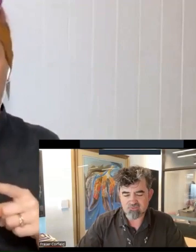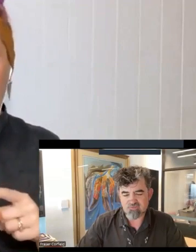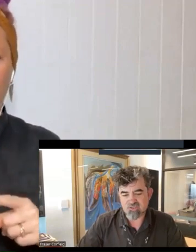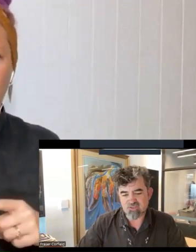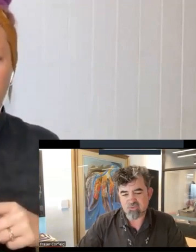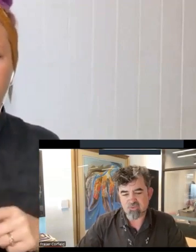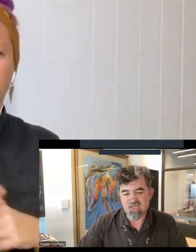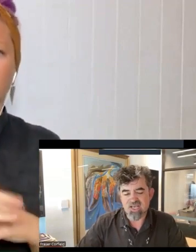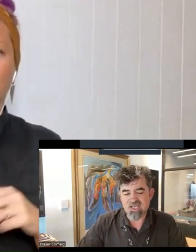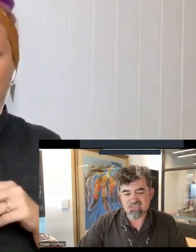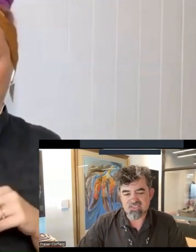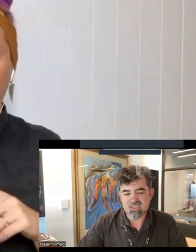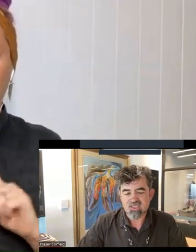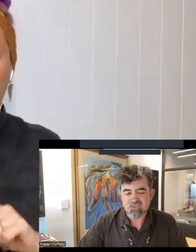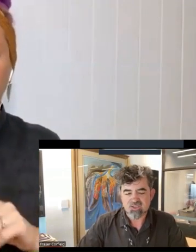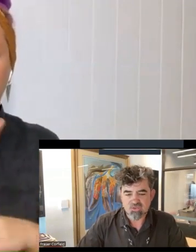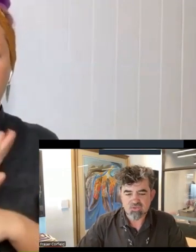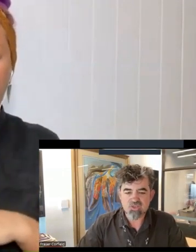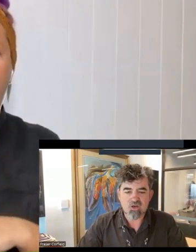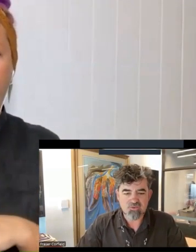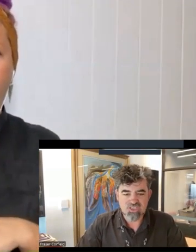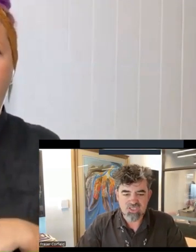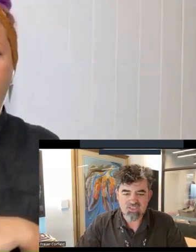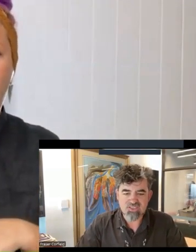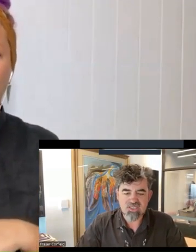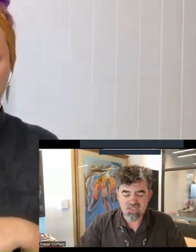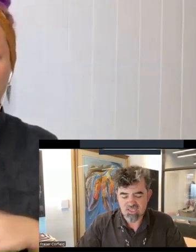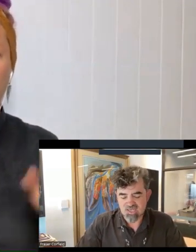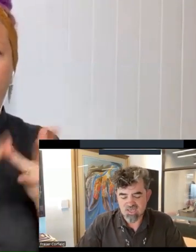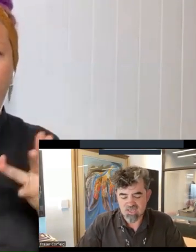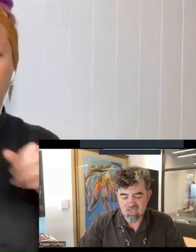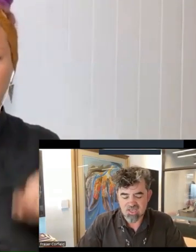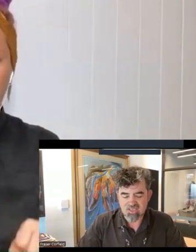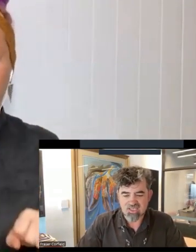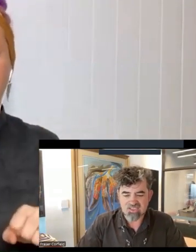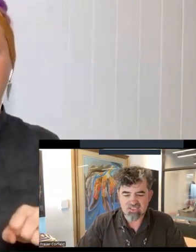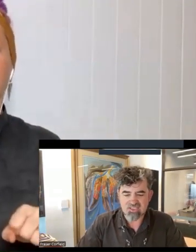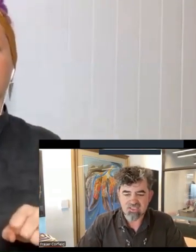Youth Advisory Board has two co-chairs and they are elected